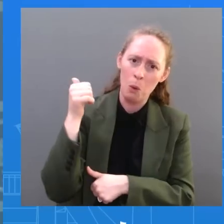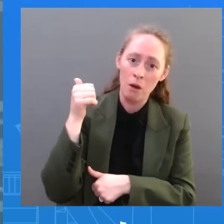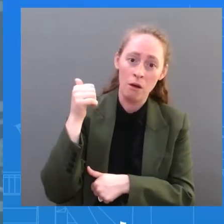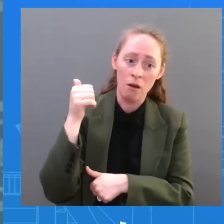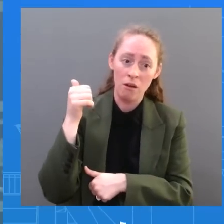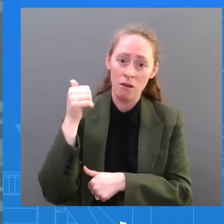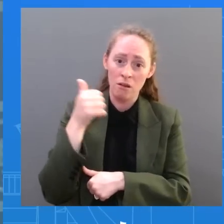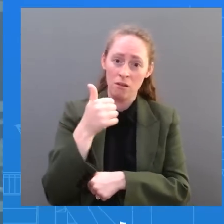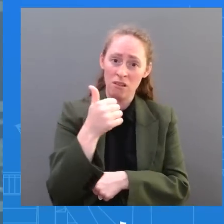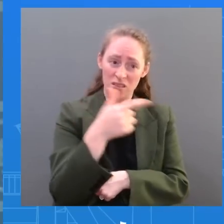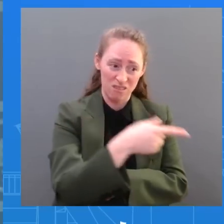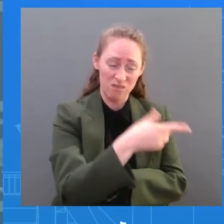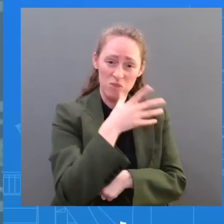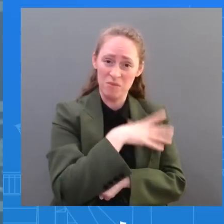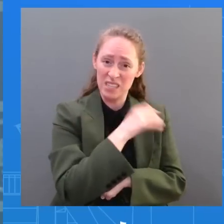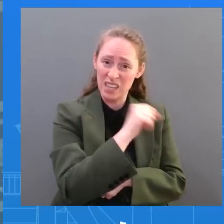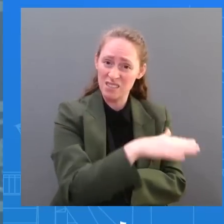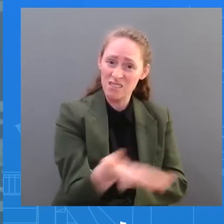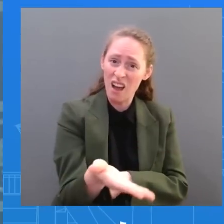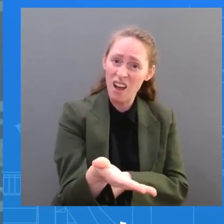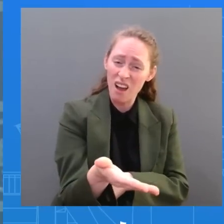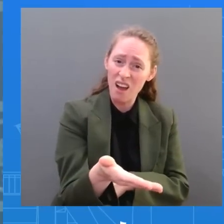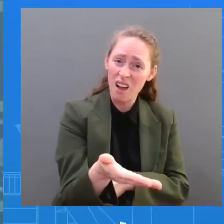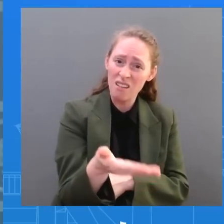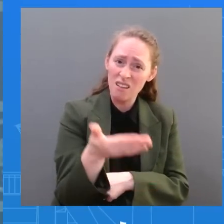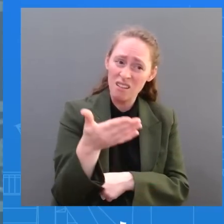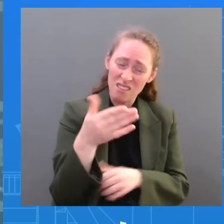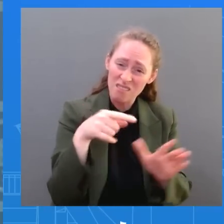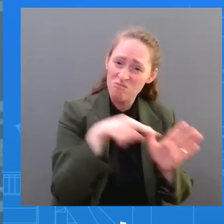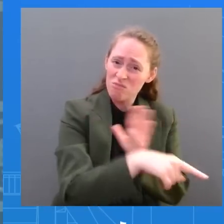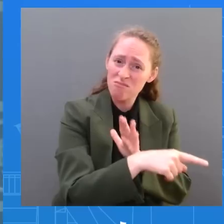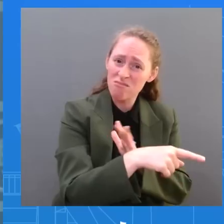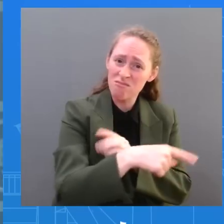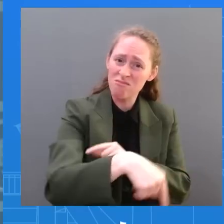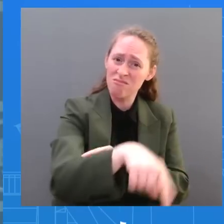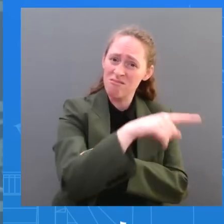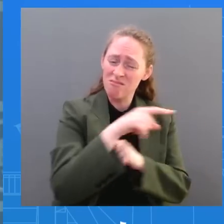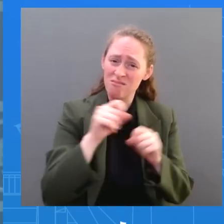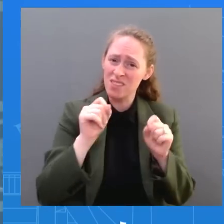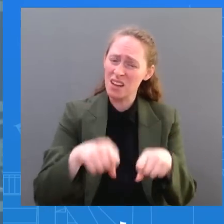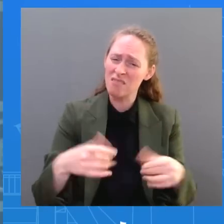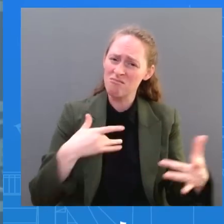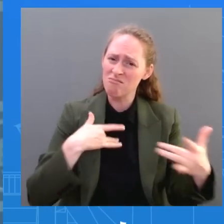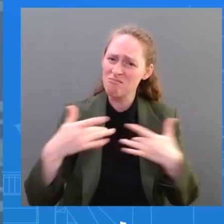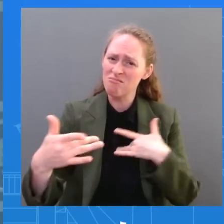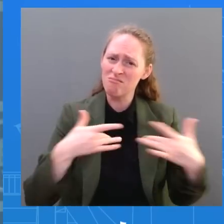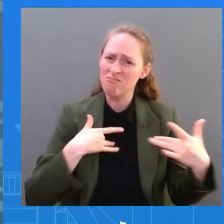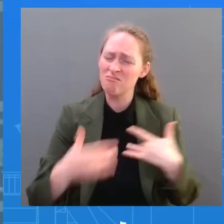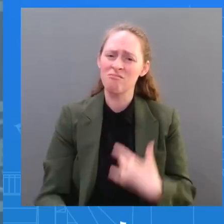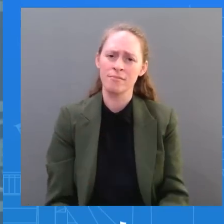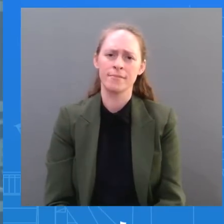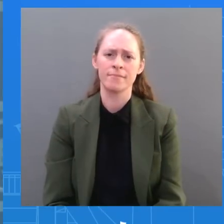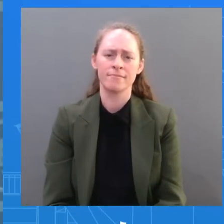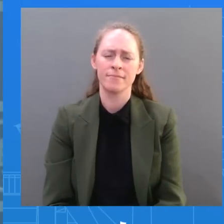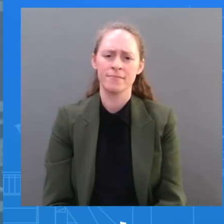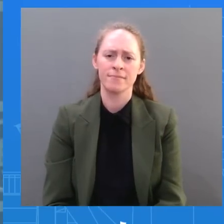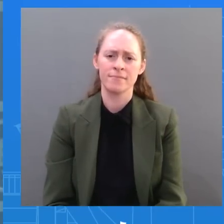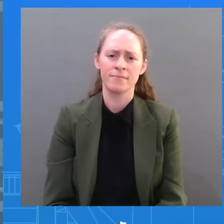And what we saw a couple of weeks ago is not -- almost two weeks ago -- is not -- is not the end. It is only the beginning. And we just have to keep working towards that.